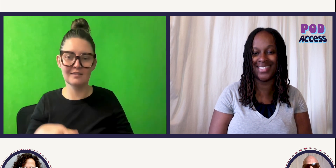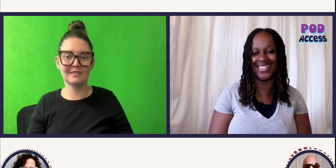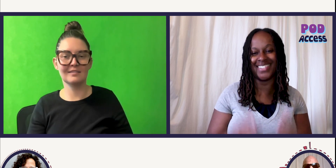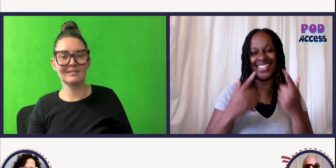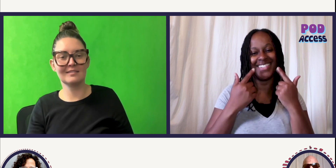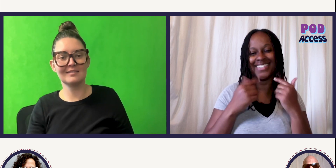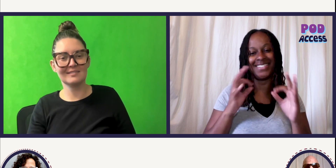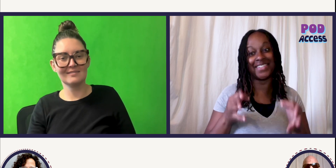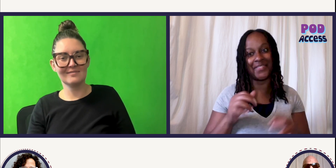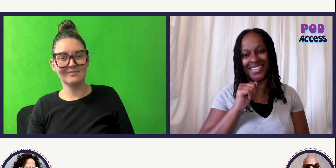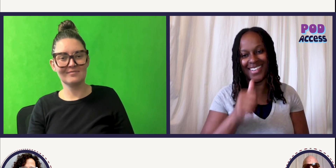[chuckles] Definitely not.